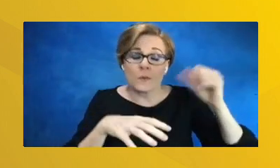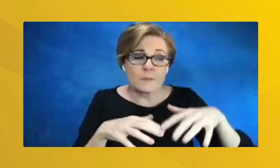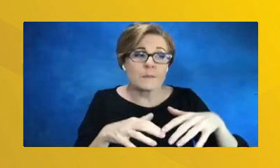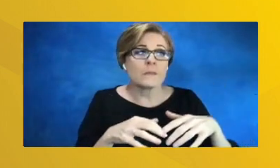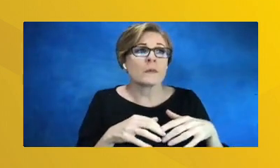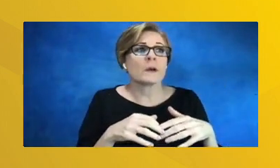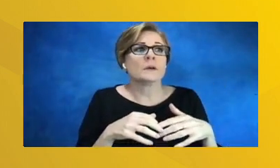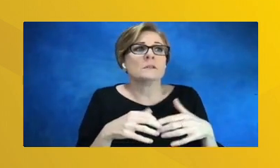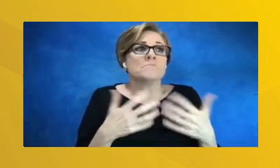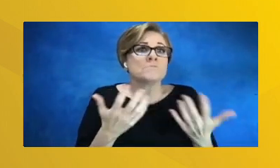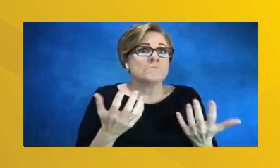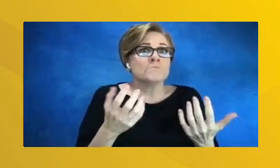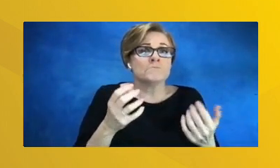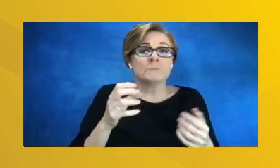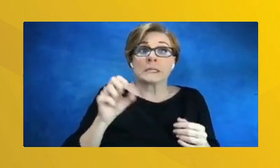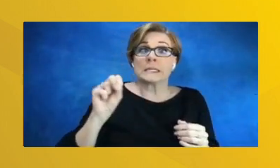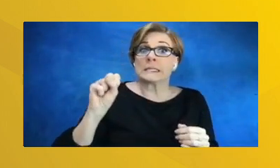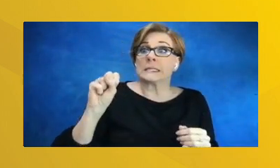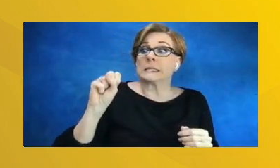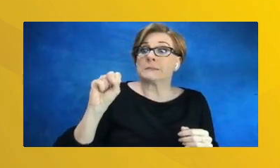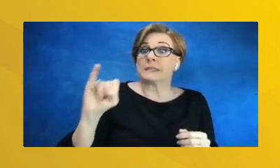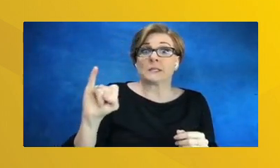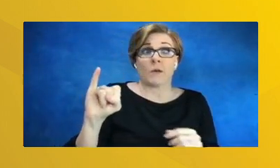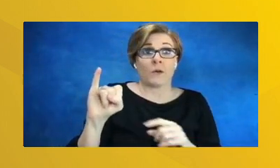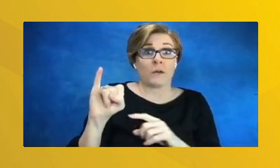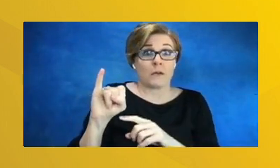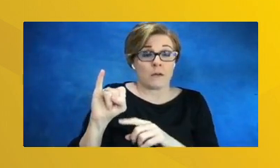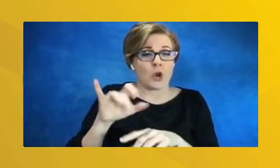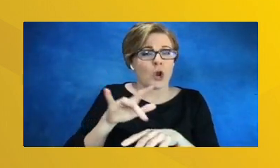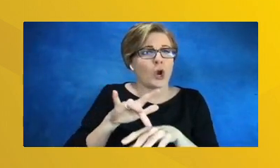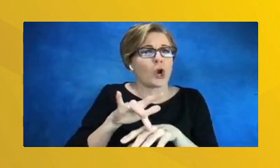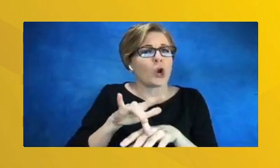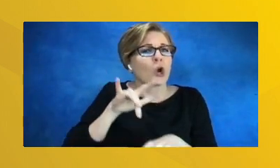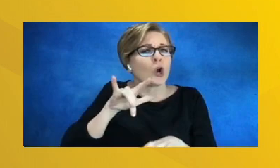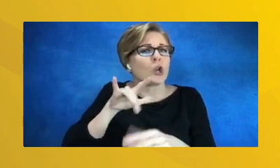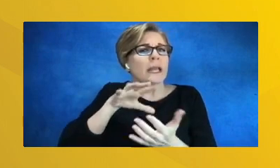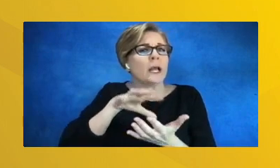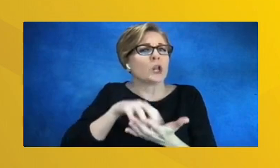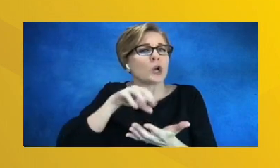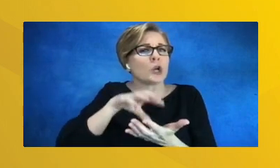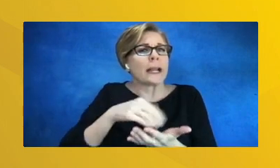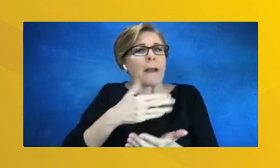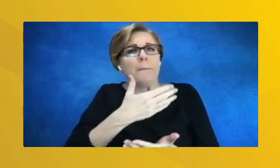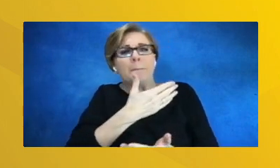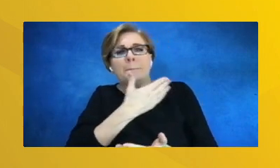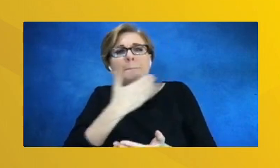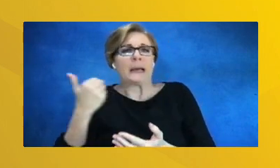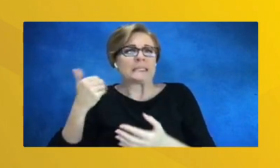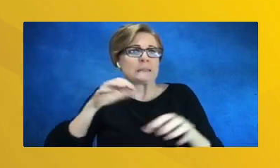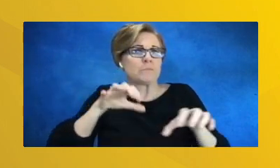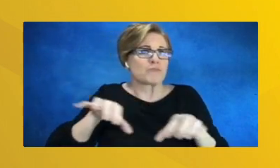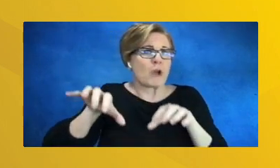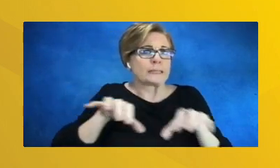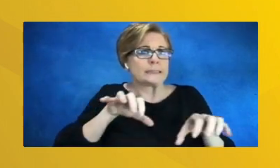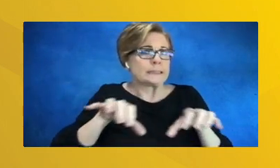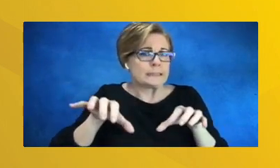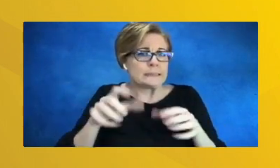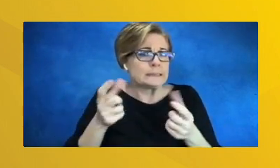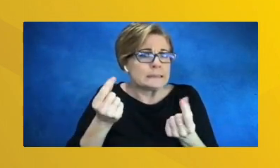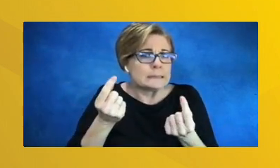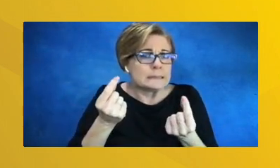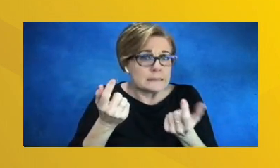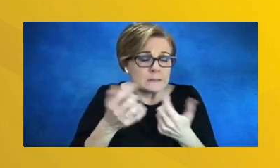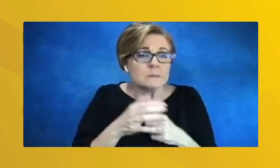Smithsonian early learning best practices?', 'What are we really good at doing because